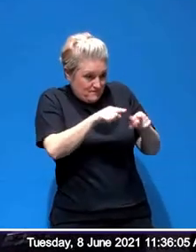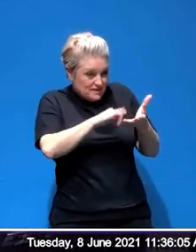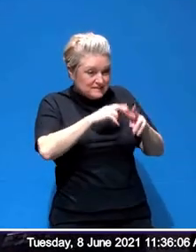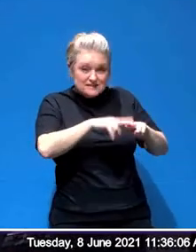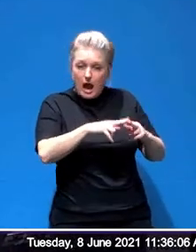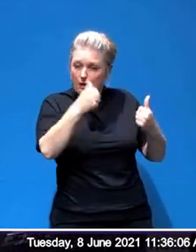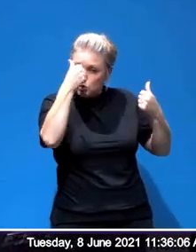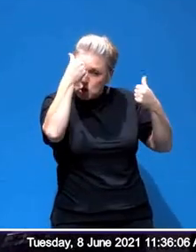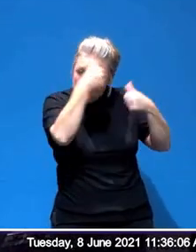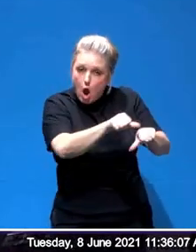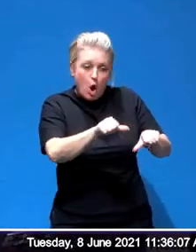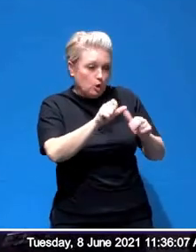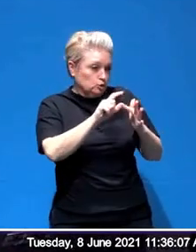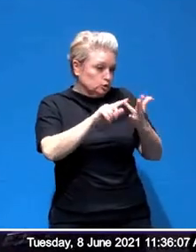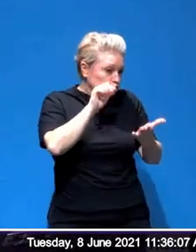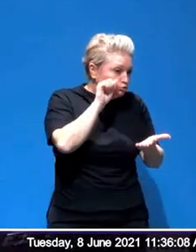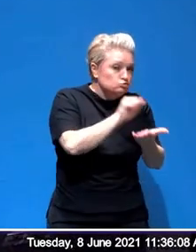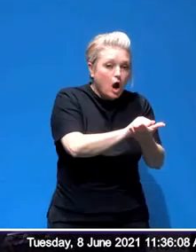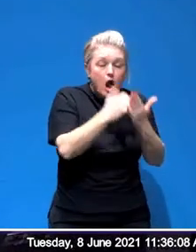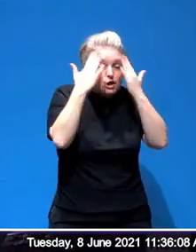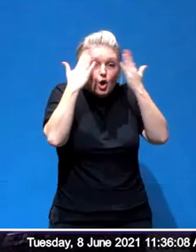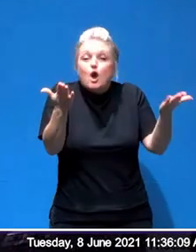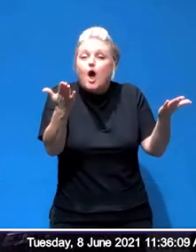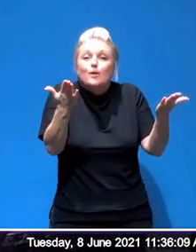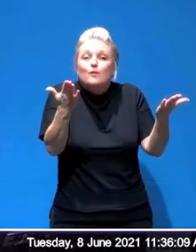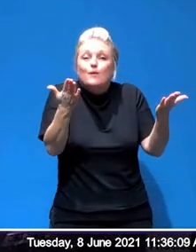that, you know, I've got no --- I've got proof of what happened with Daniel,